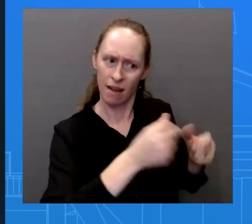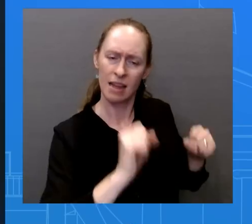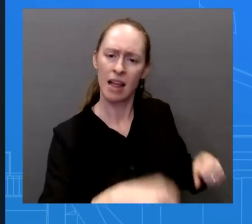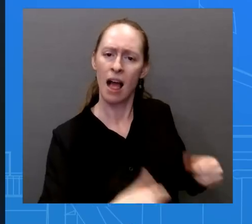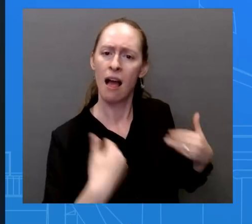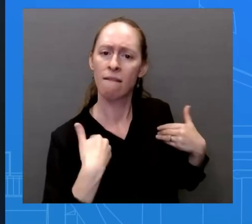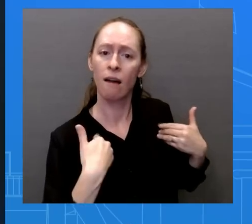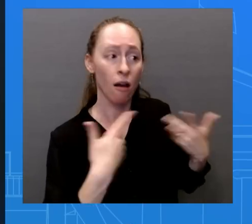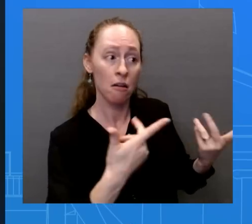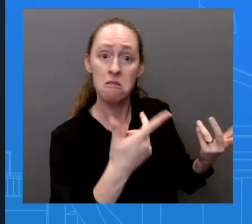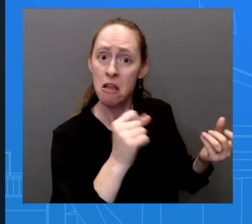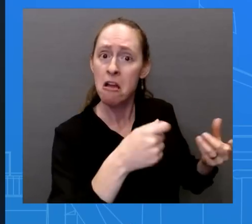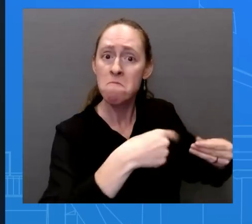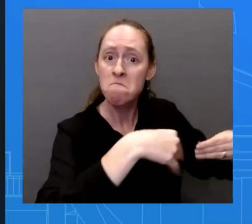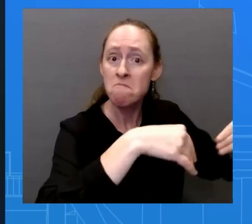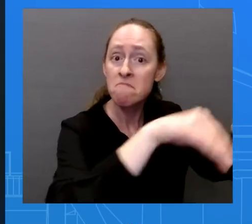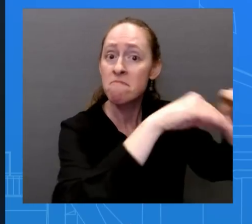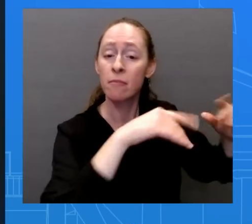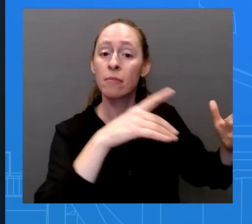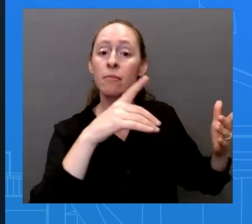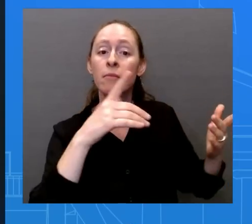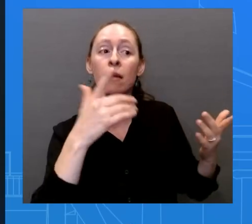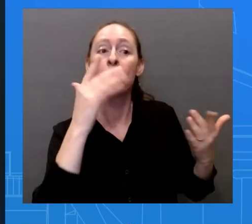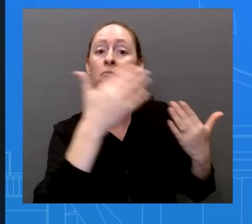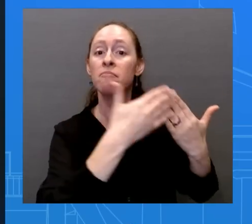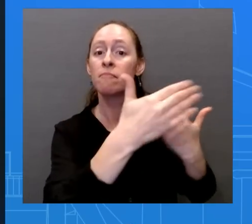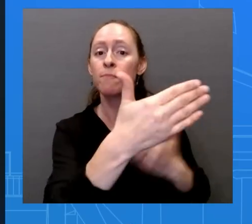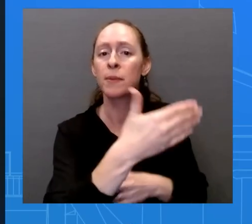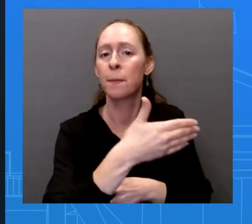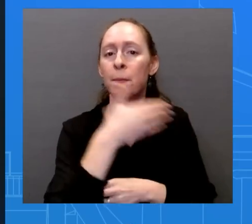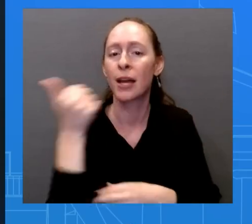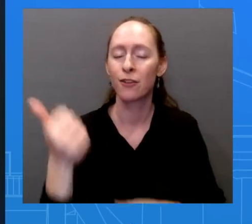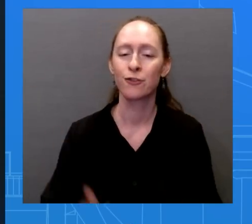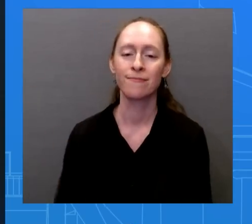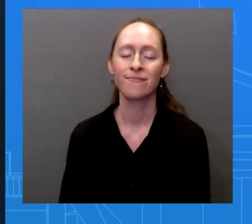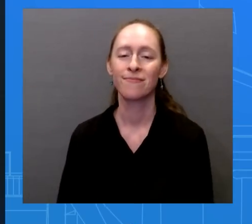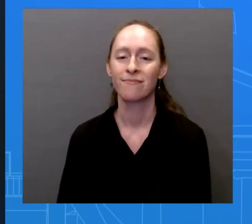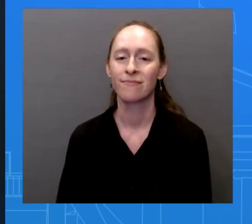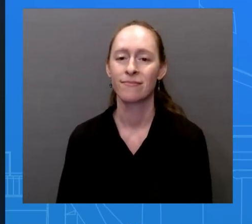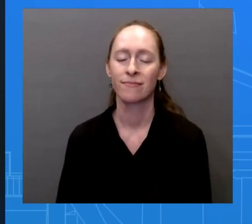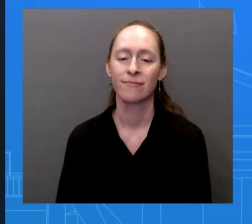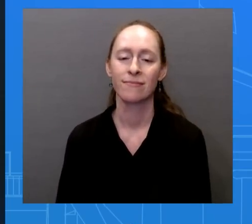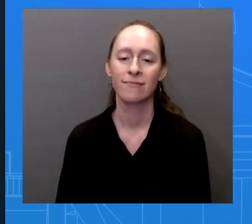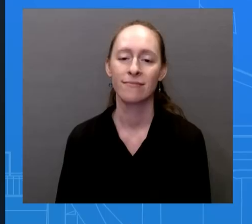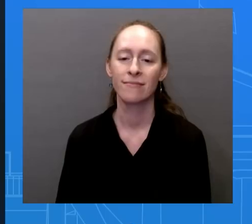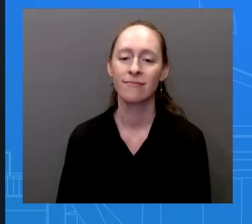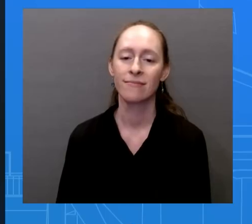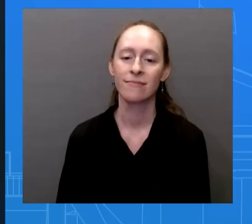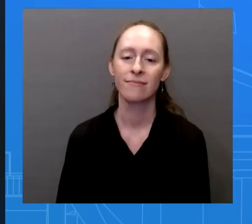And it promotes the interests of the United States and the American people in a more stable, prosperous,